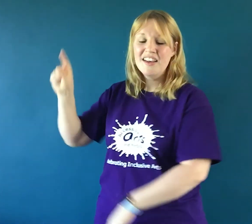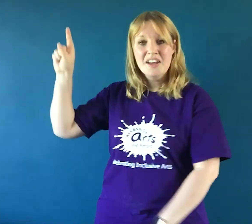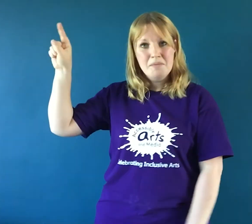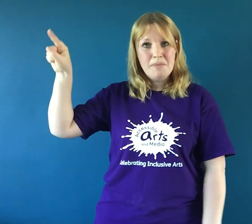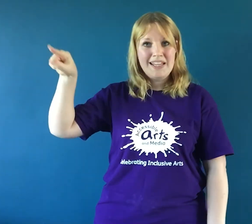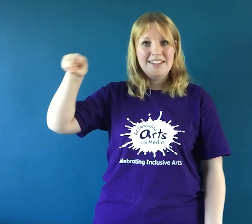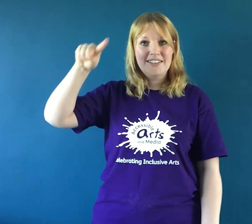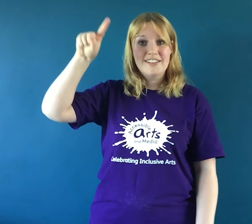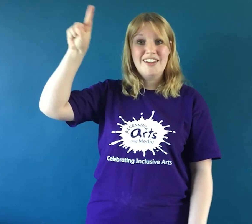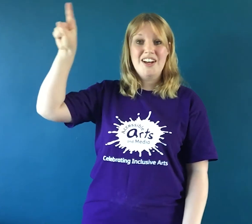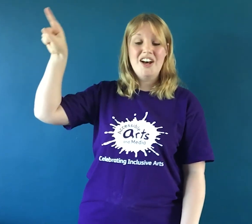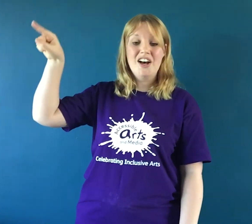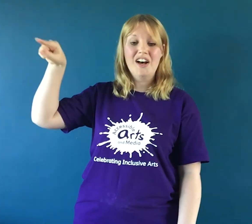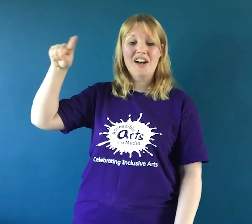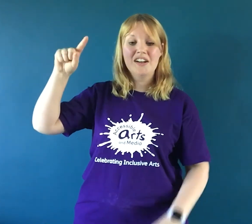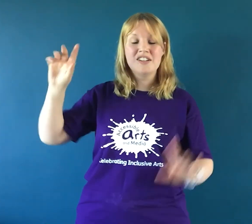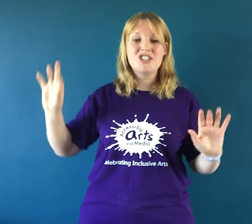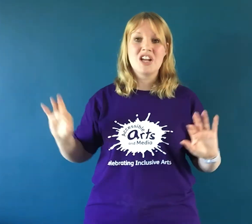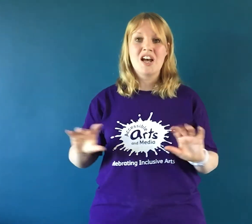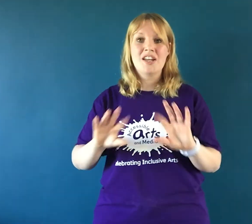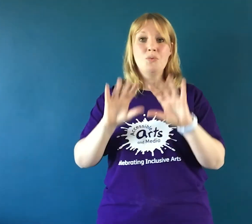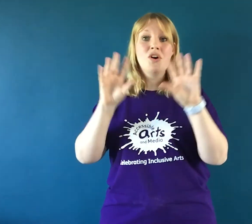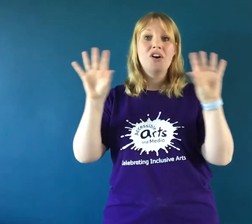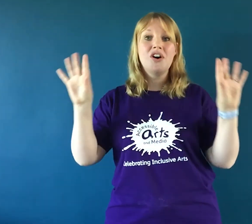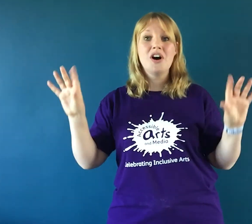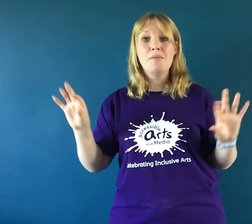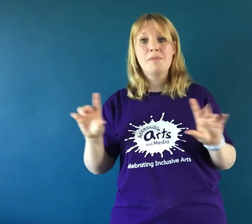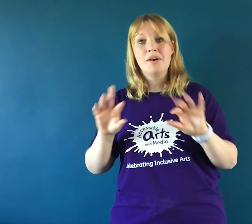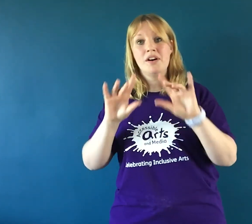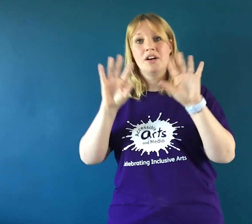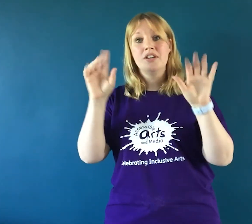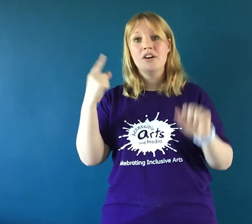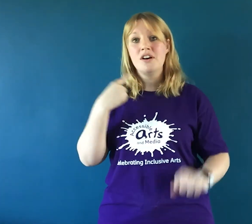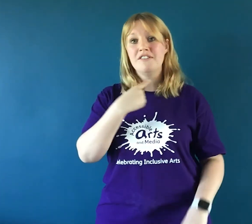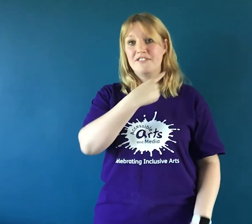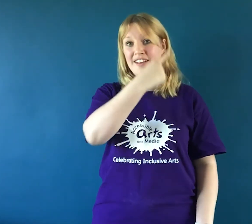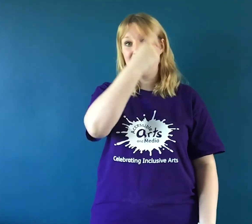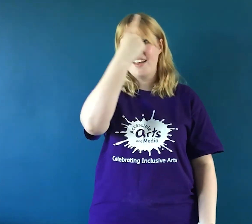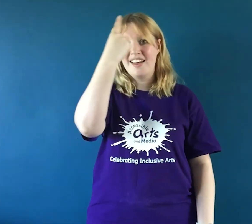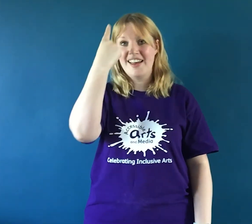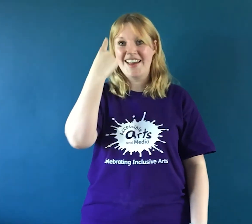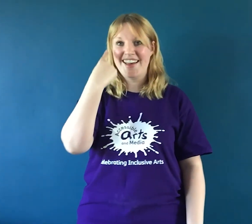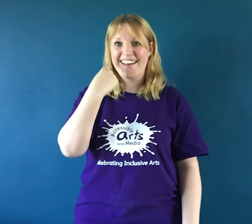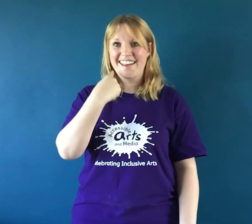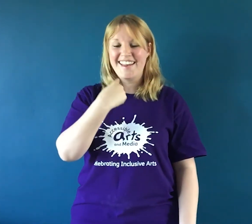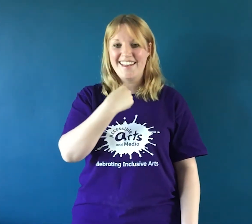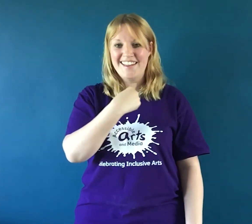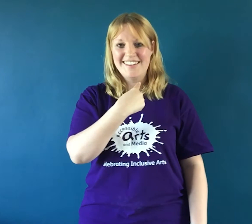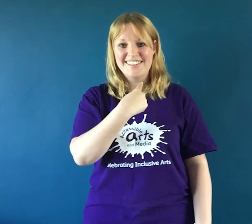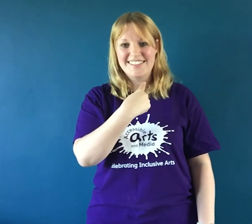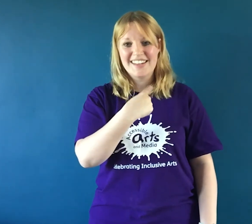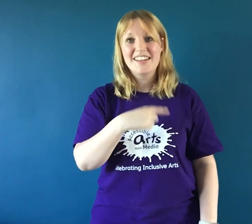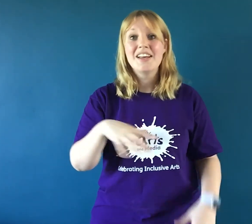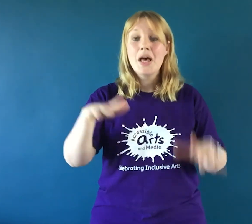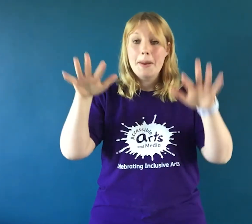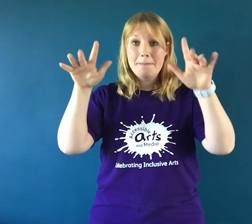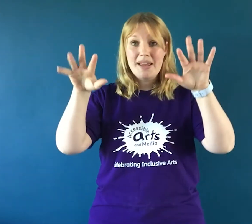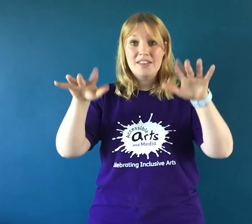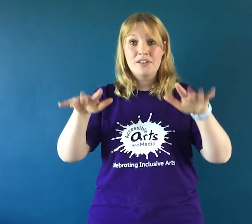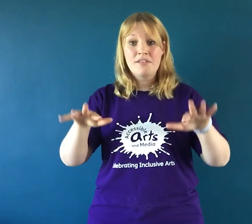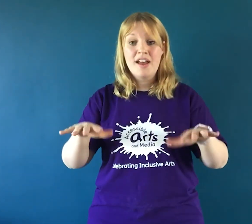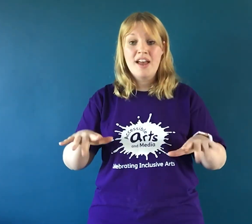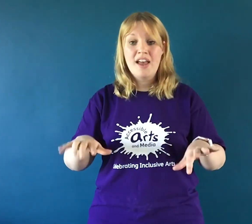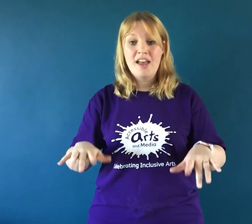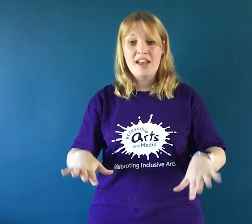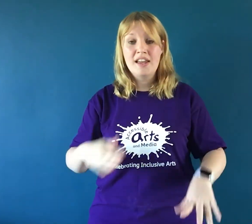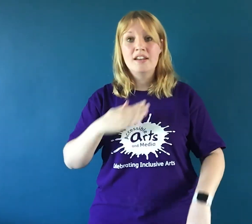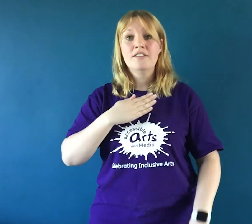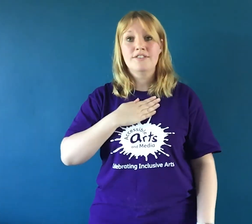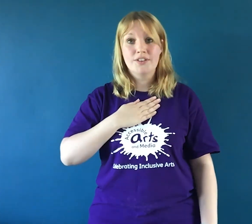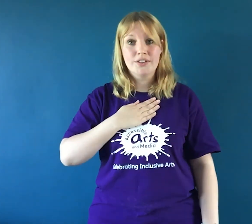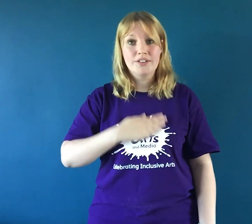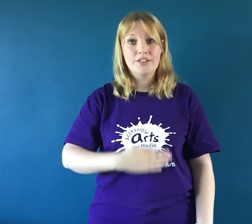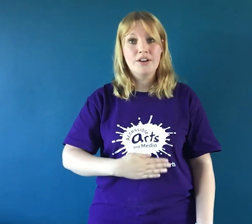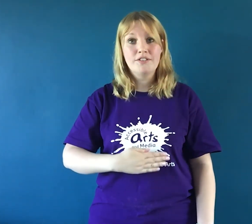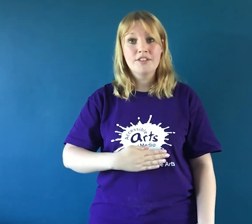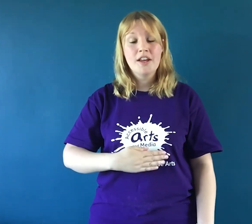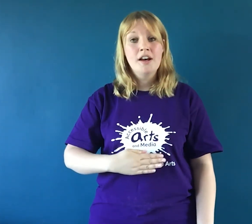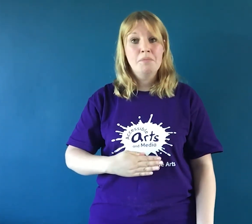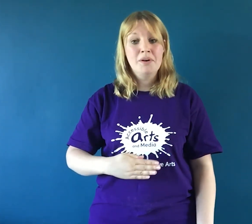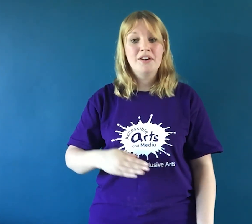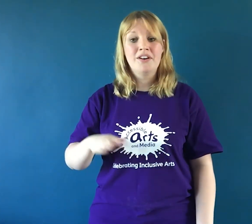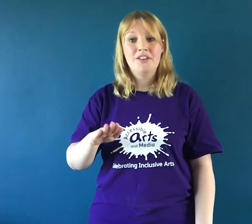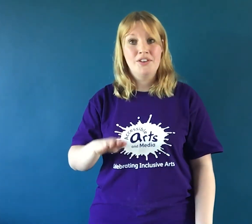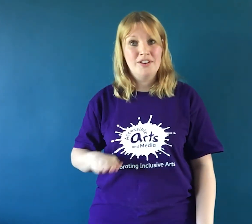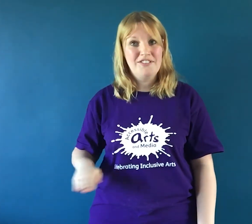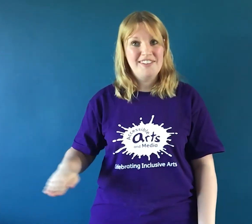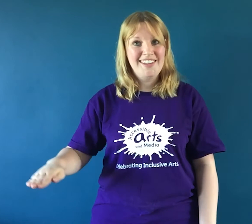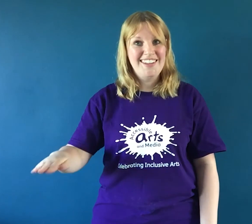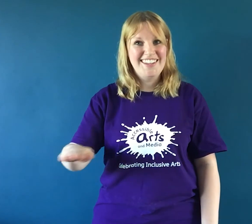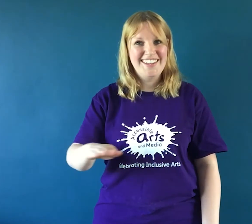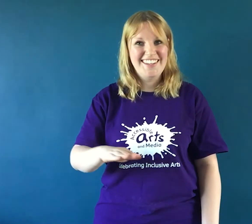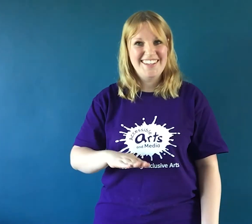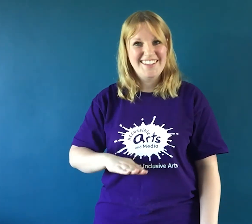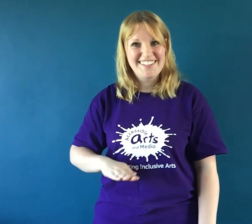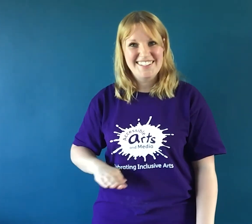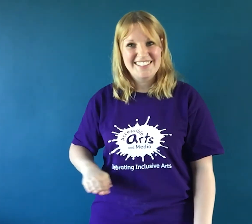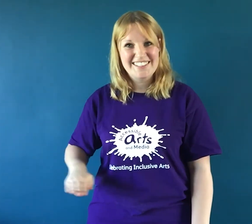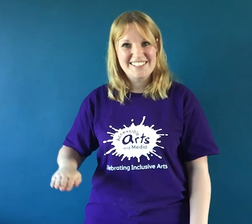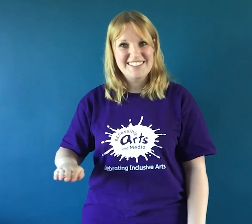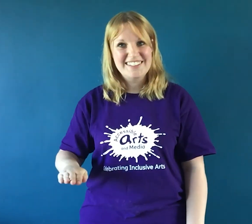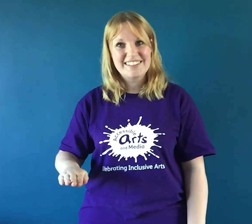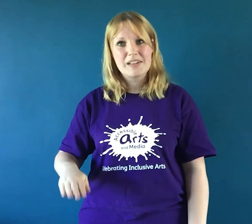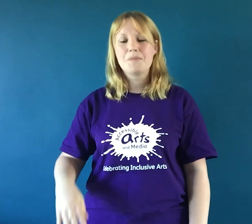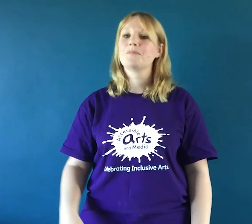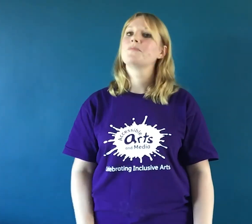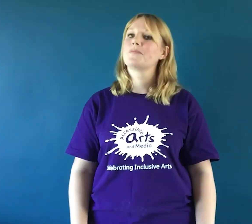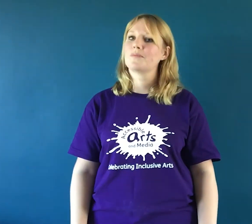May the sun shine warm upon your face. May the rain fall soft upon your fields.